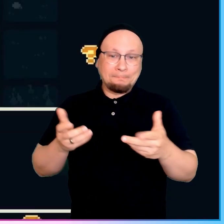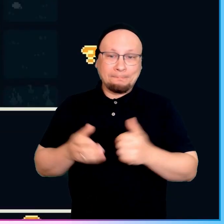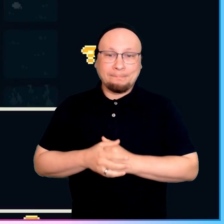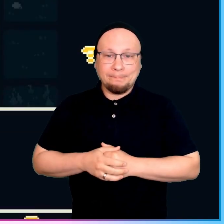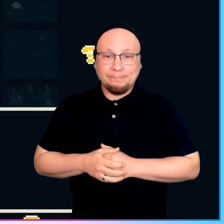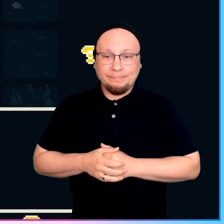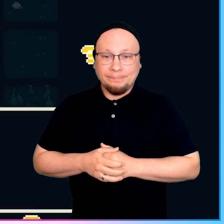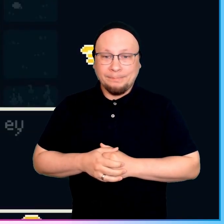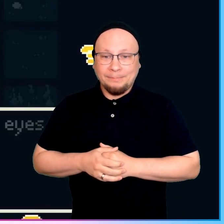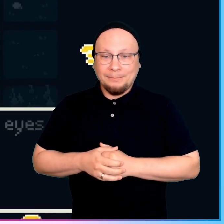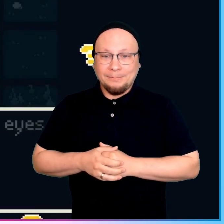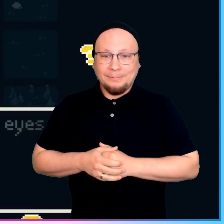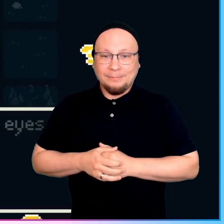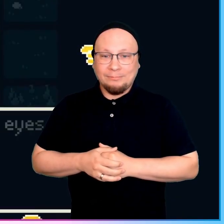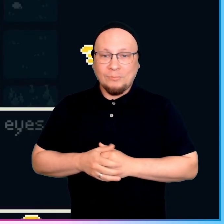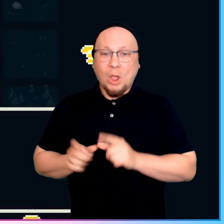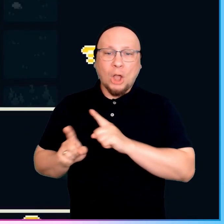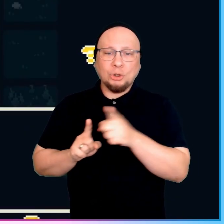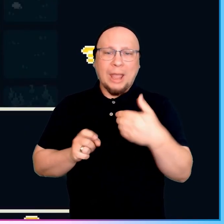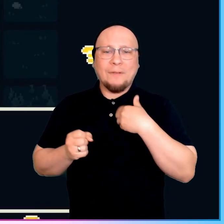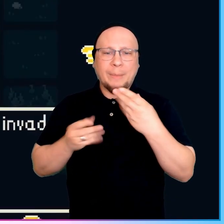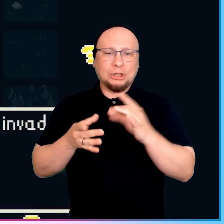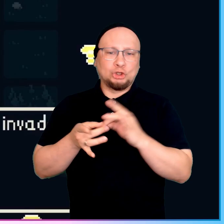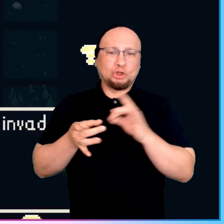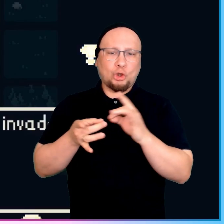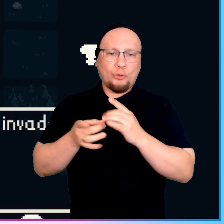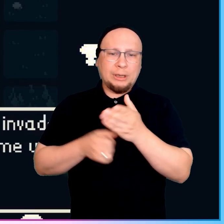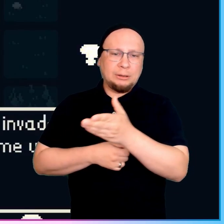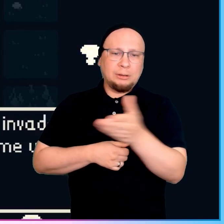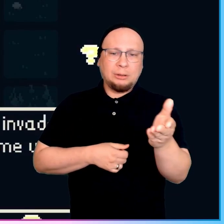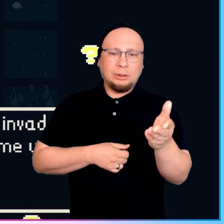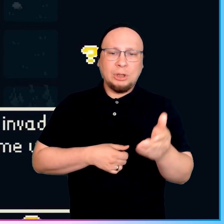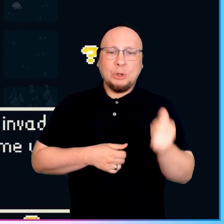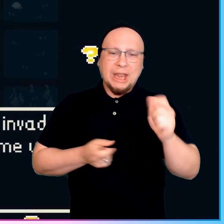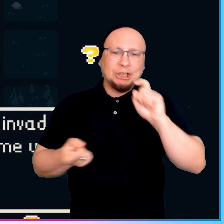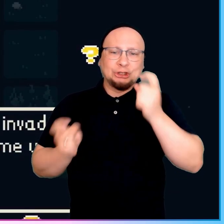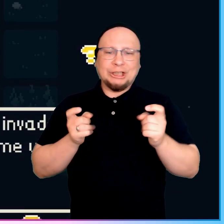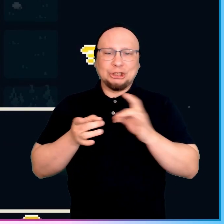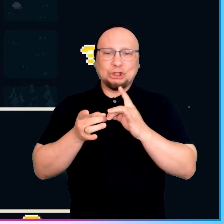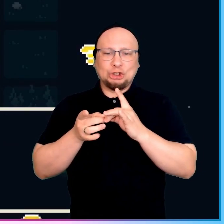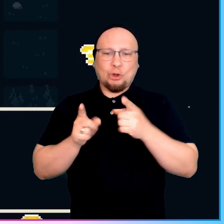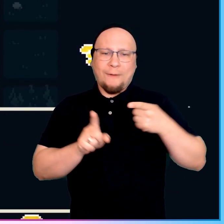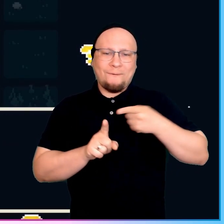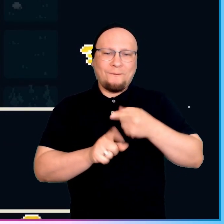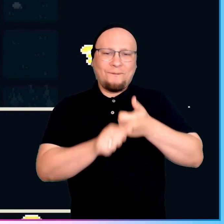Dawnfolk is also a narrative game, where you can reshape the story. The text is big,